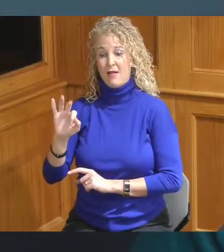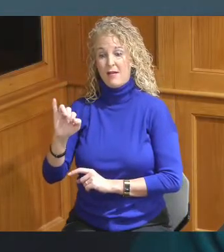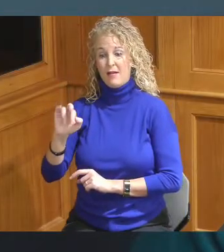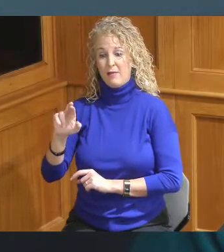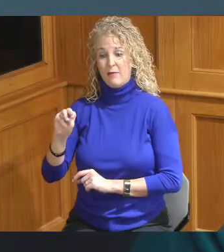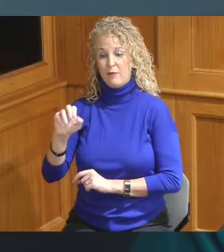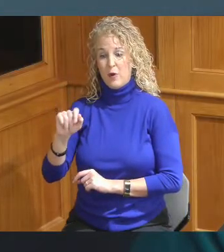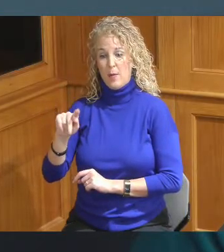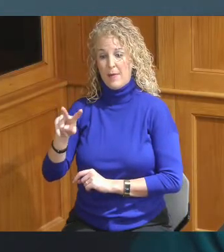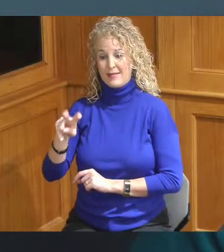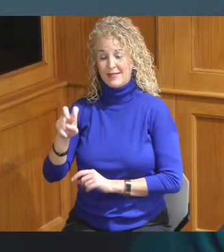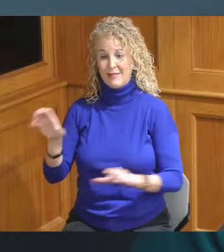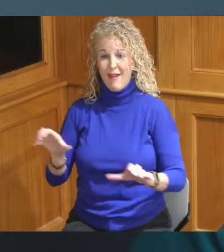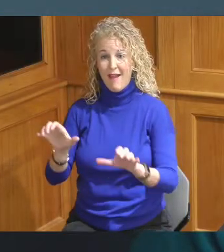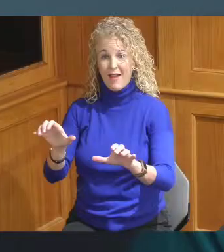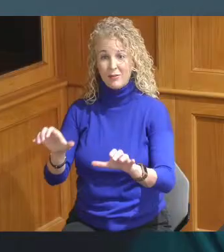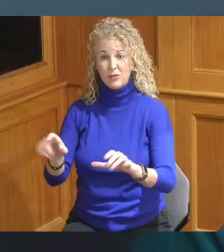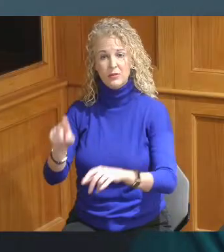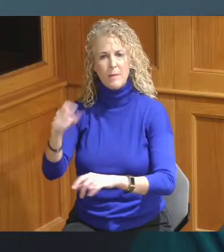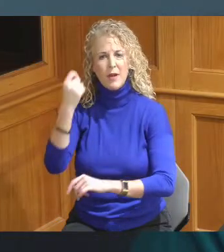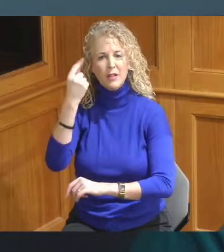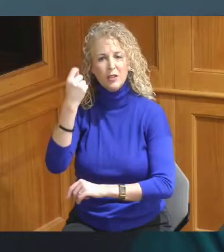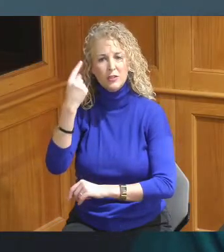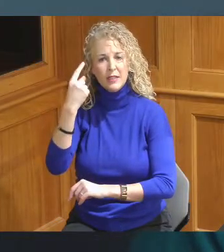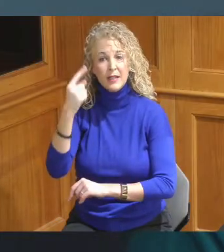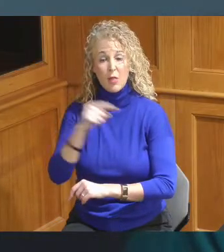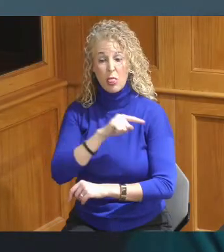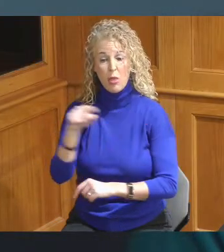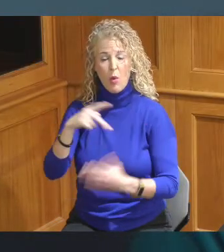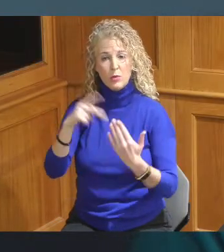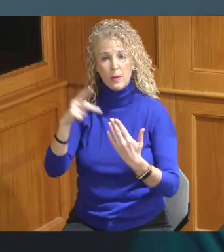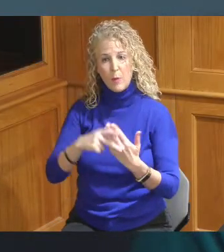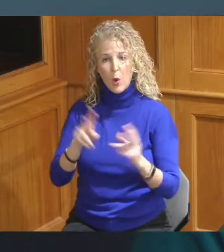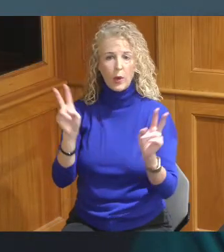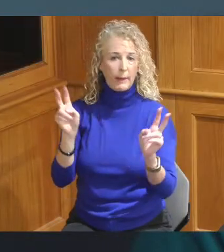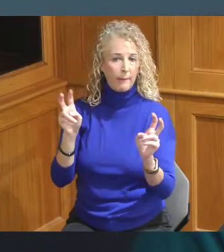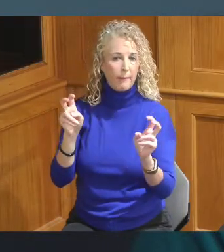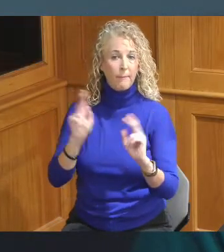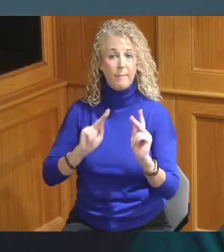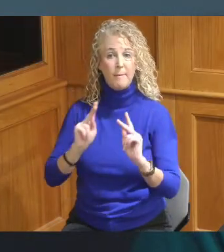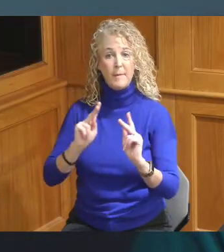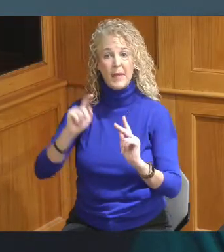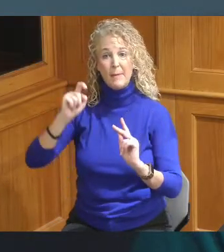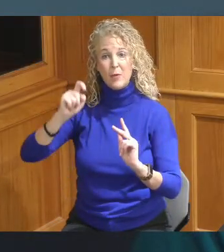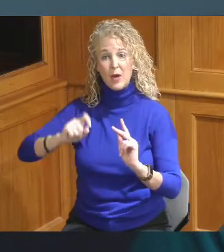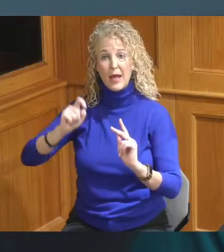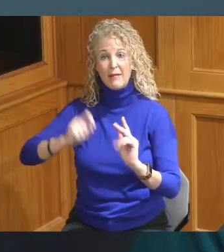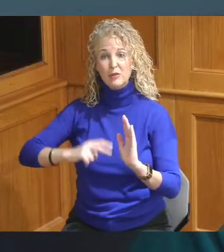think it's so important to understand that those things are why people had to read your resumé.